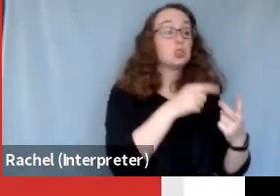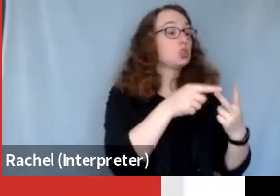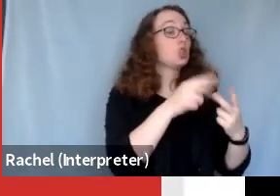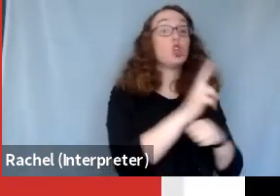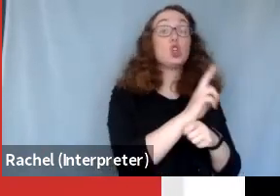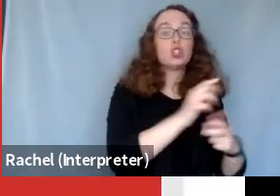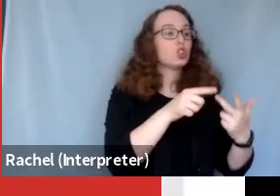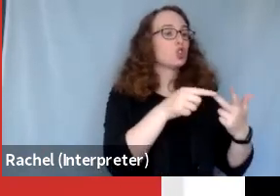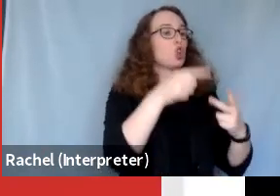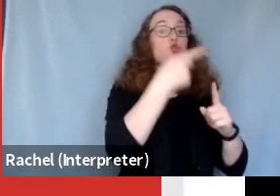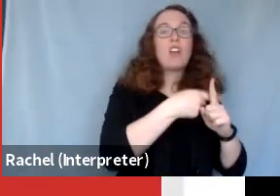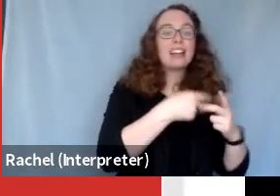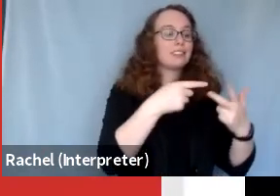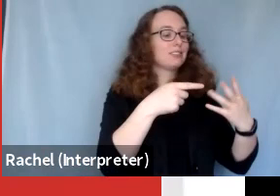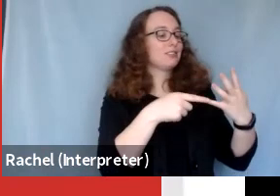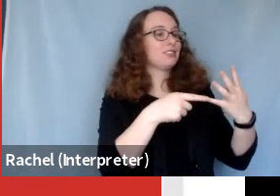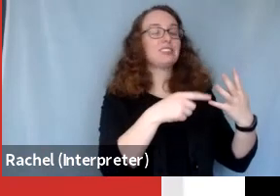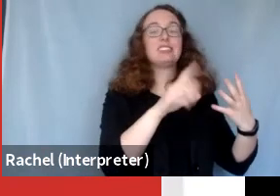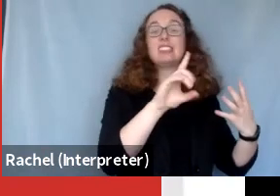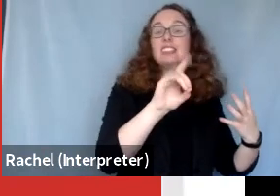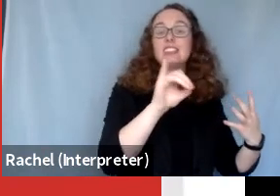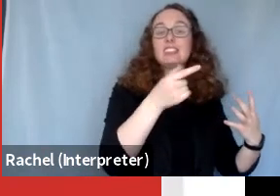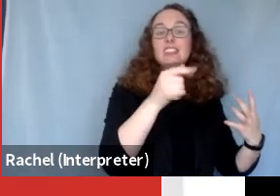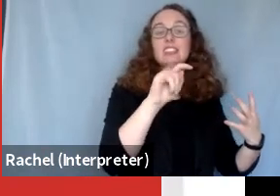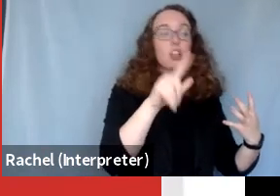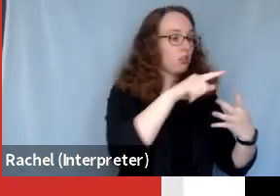and you just click whichever one you want, and so it's a list of what you